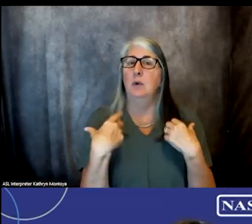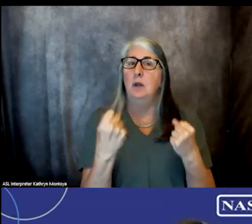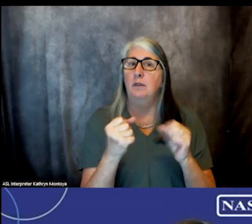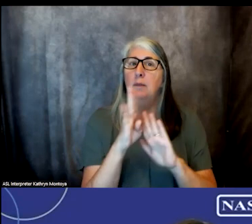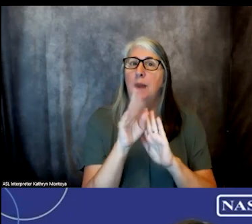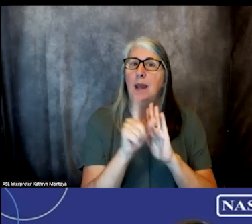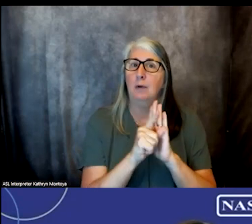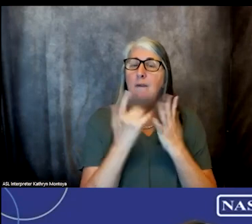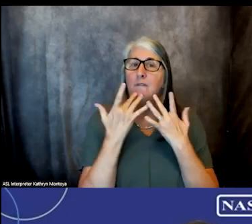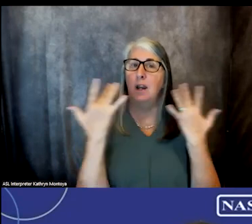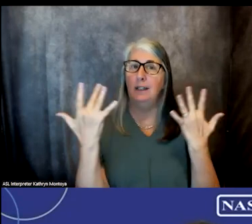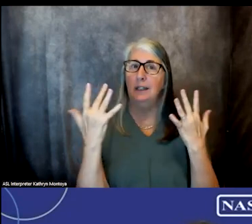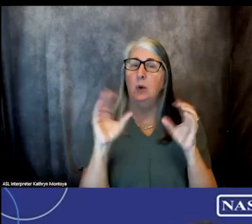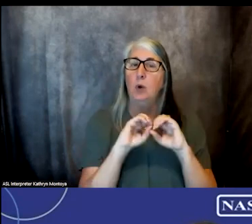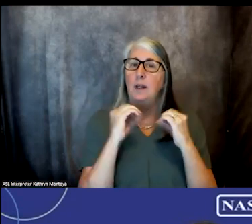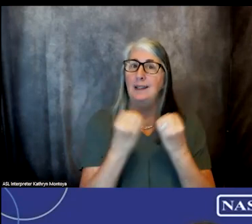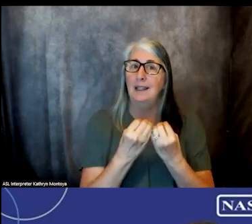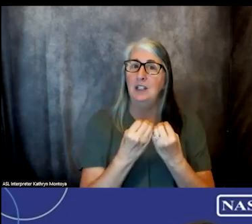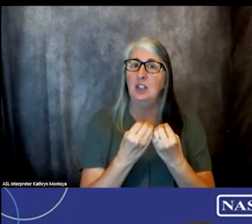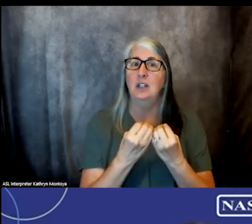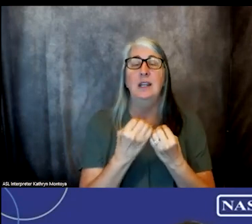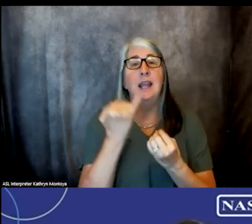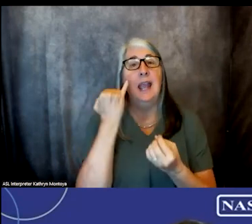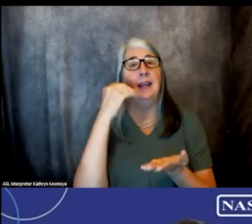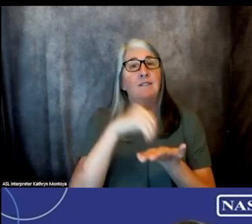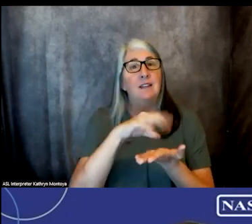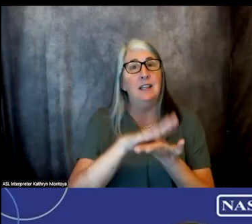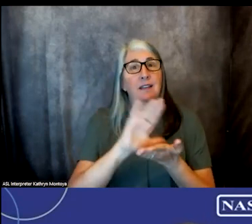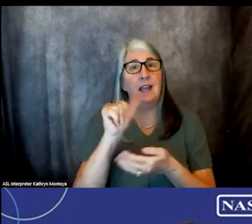ORGANIZATION AND WHEN THAT IS PUT IN THE JOB DESCRIPTION, IT